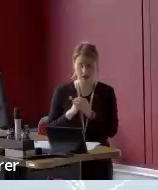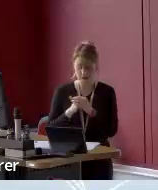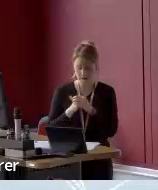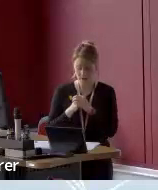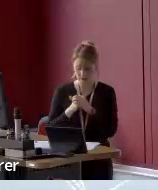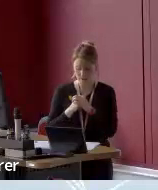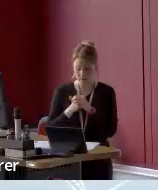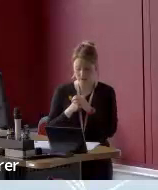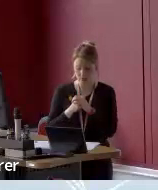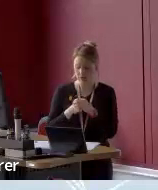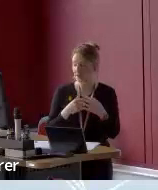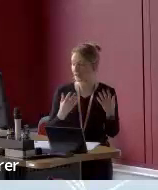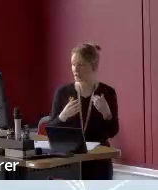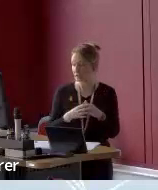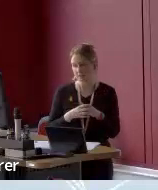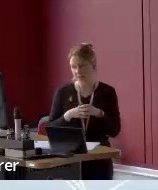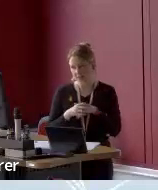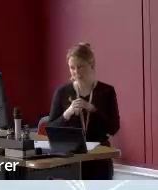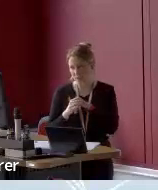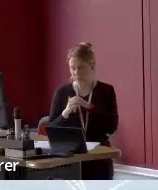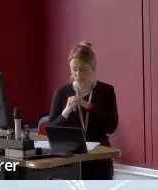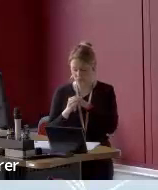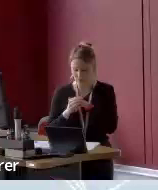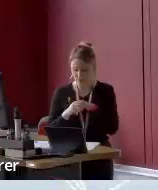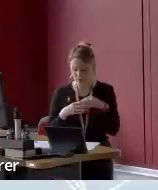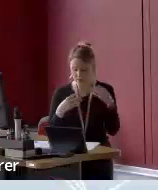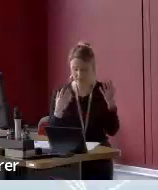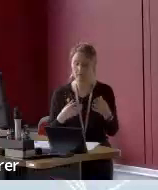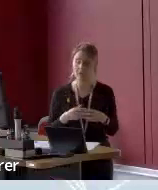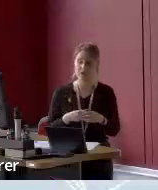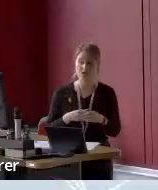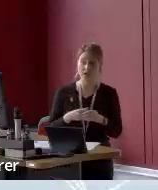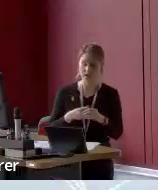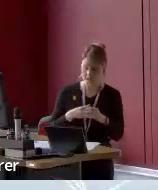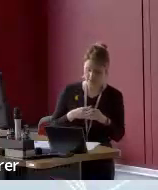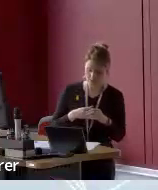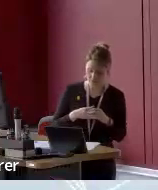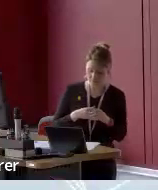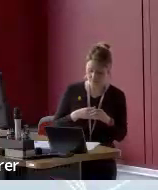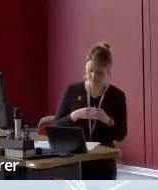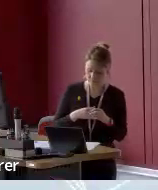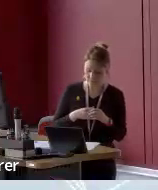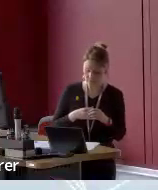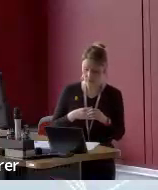via their channels and we used the hashtag #ThisIsMe22 encourage and to track engagement